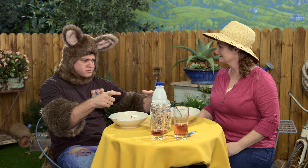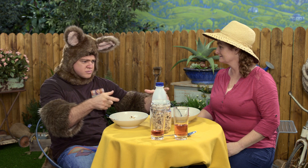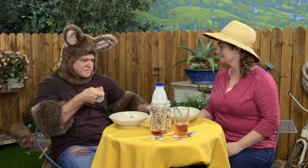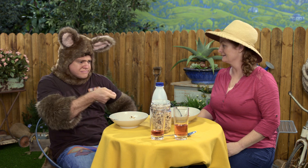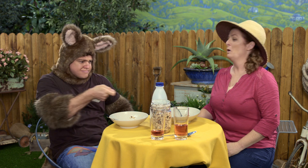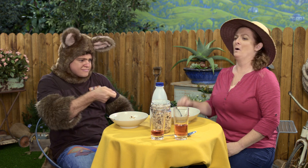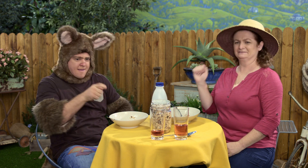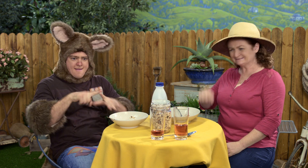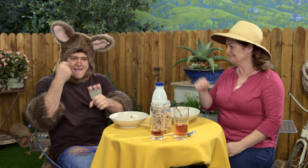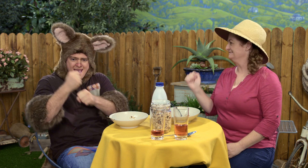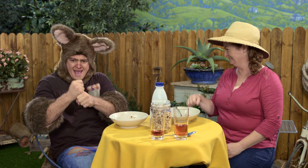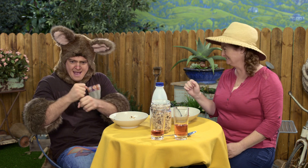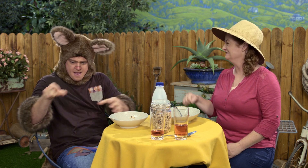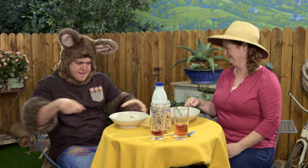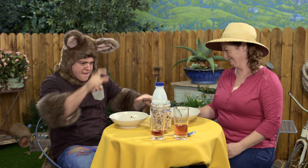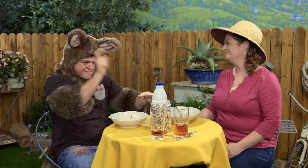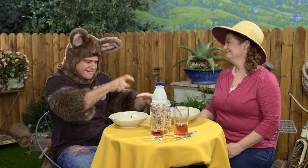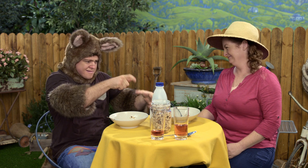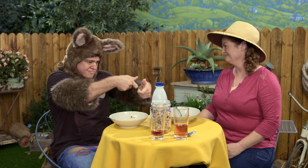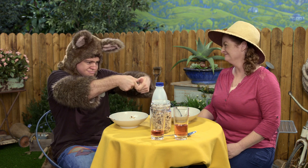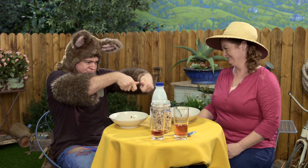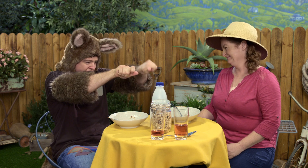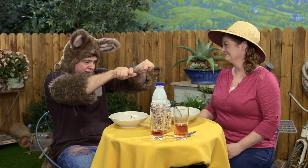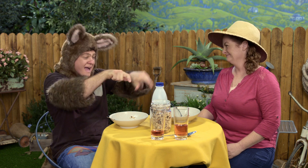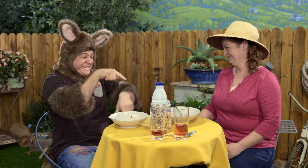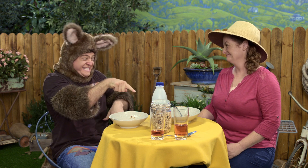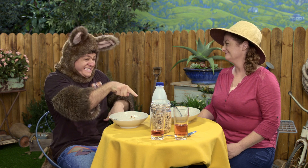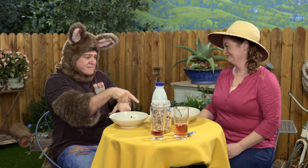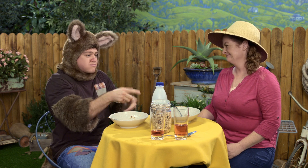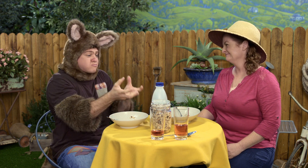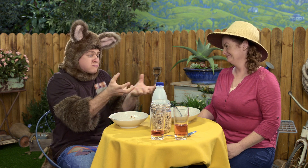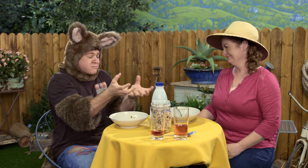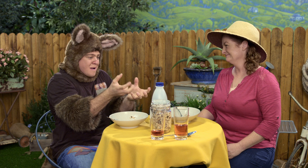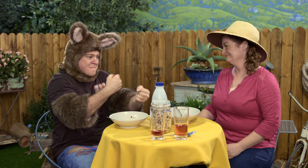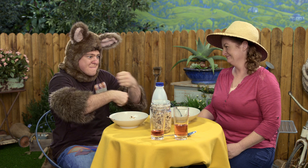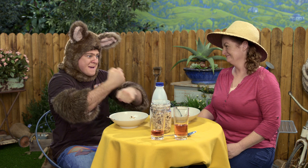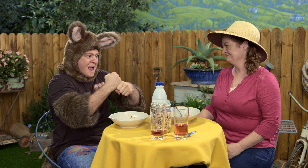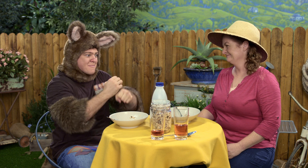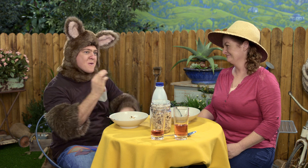Yes. You get an egg. You crack it. Put it in. Then you fry it.